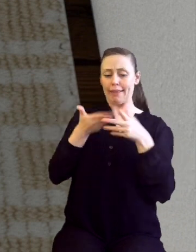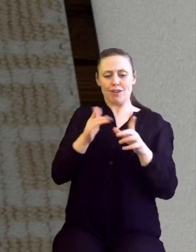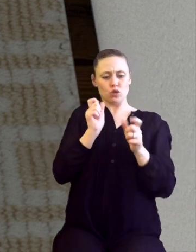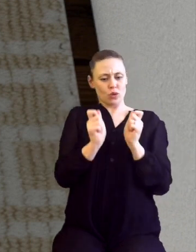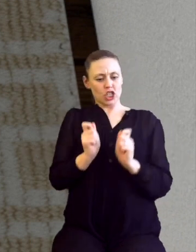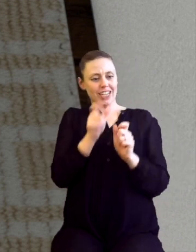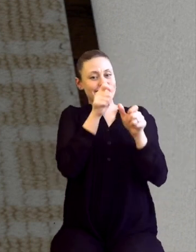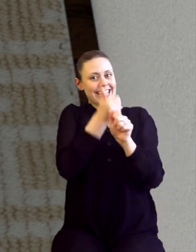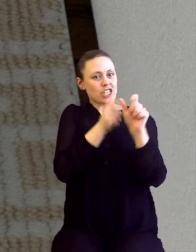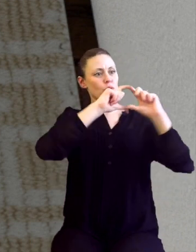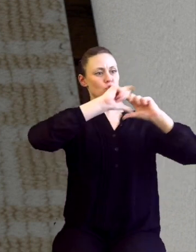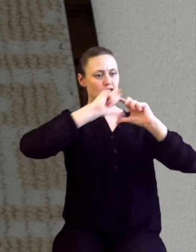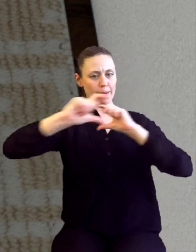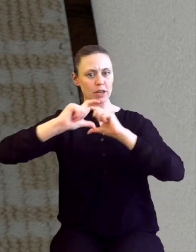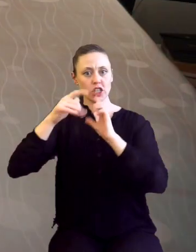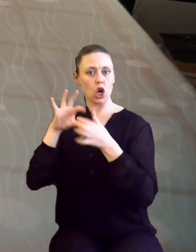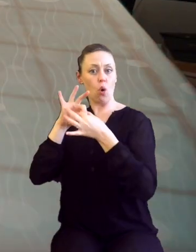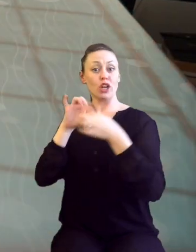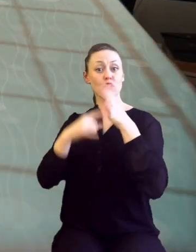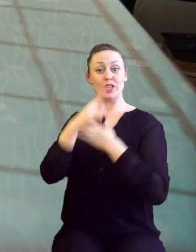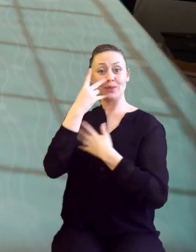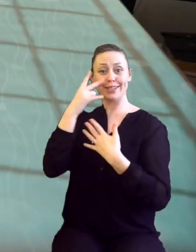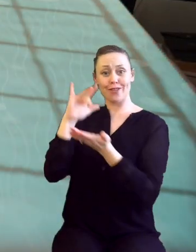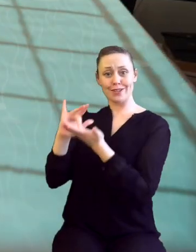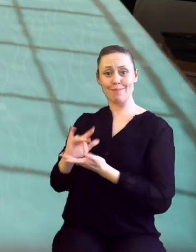the pressure being shown on the tablet. For some, this technology might be